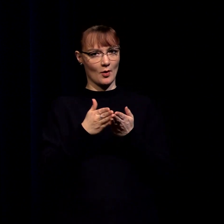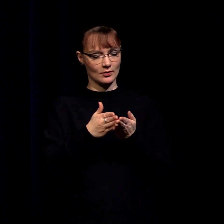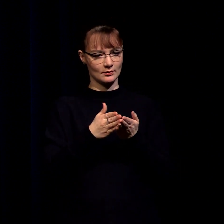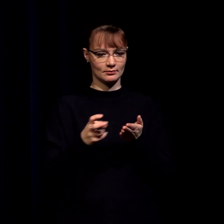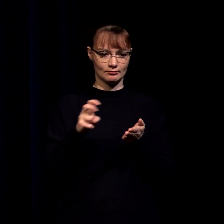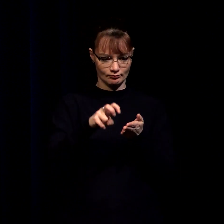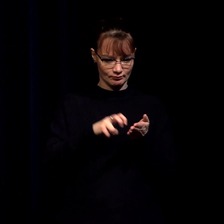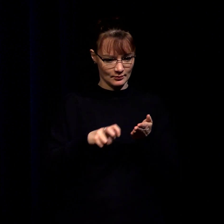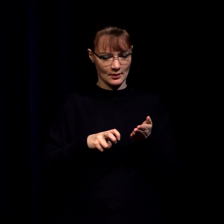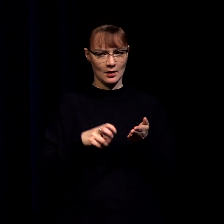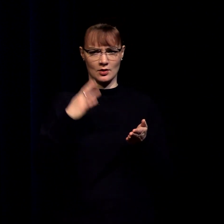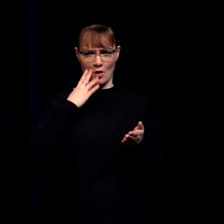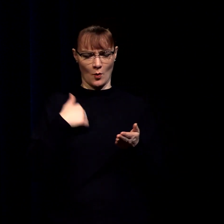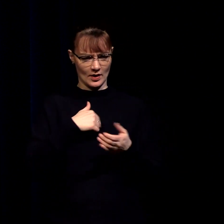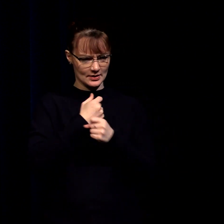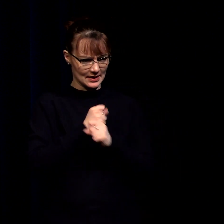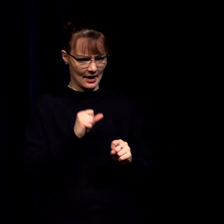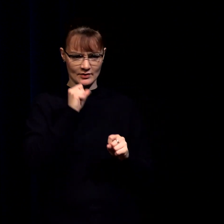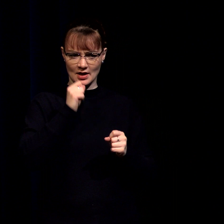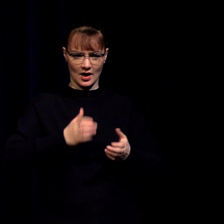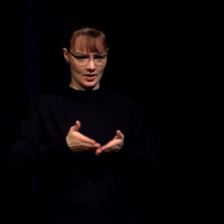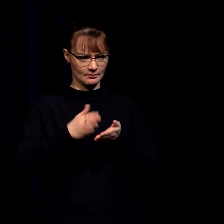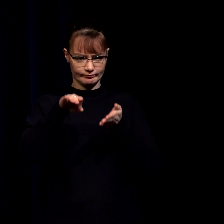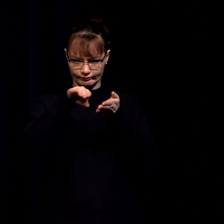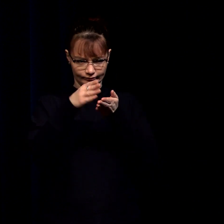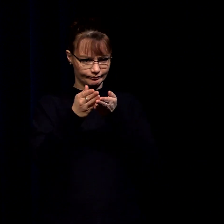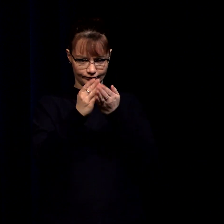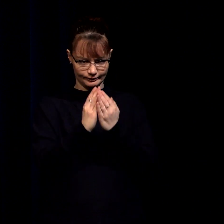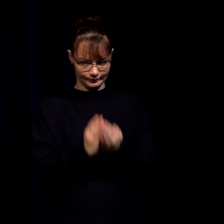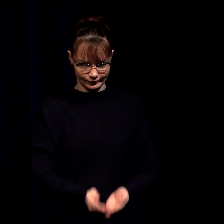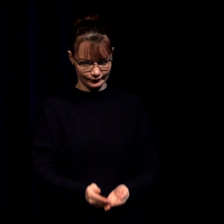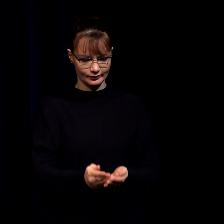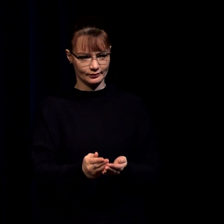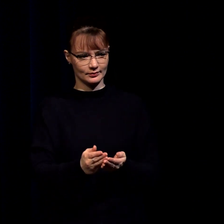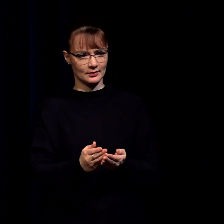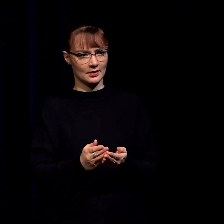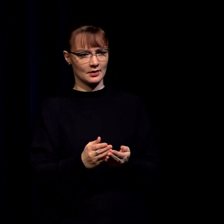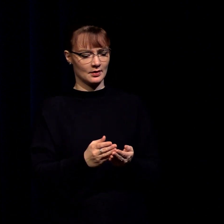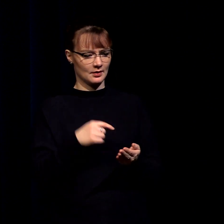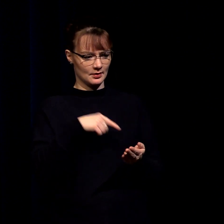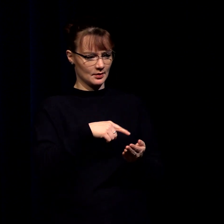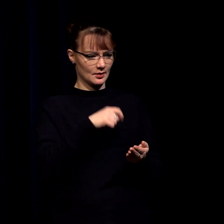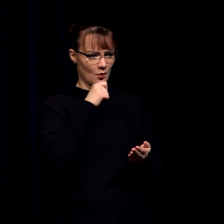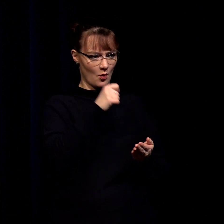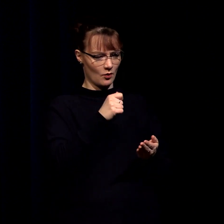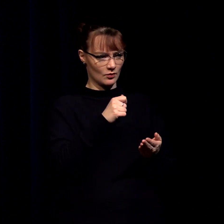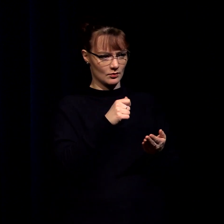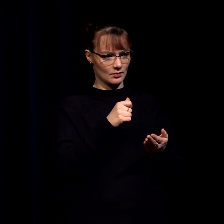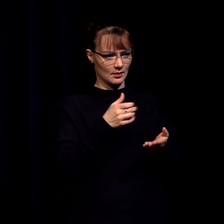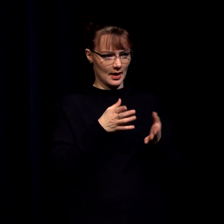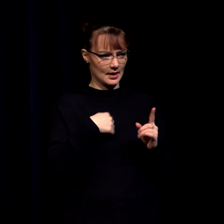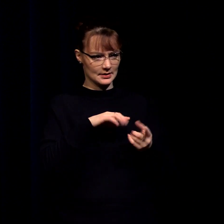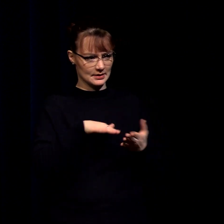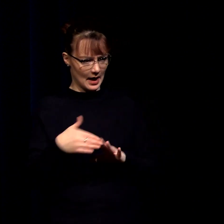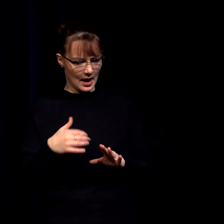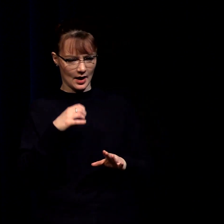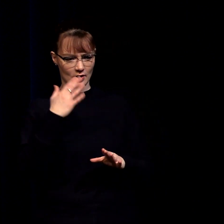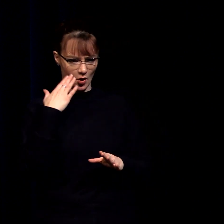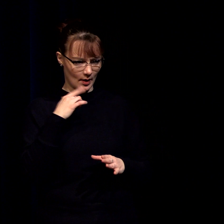they know they're safe. They know the one that they're following is the guy. And yet, they're terrified. I think it's